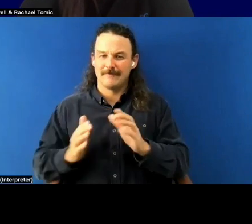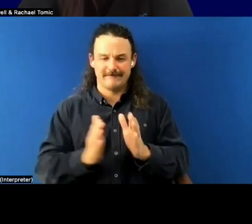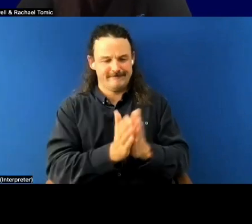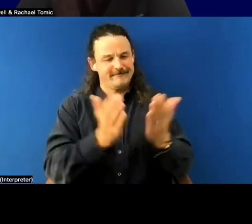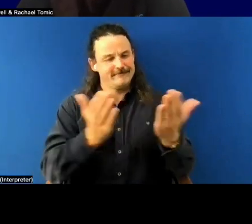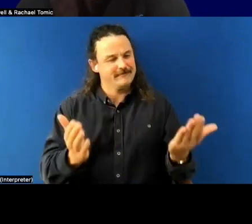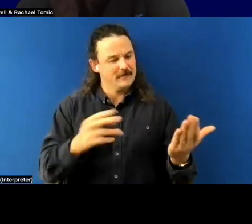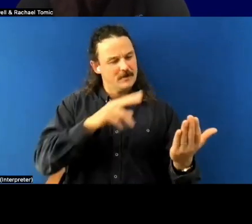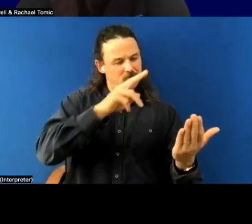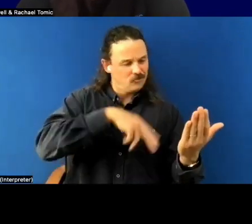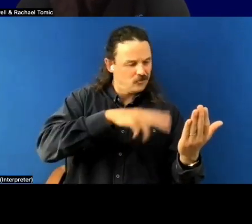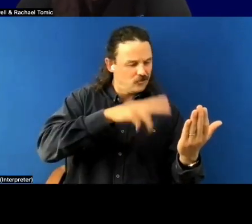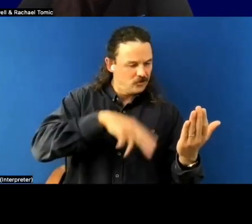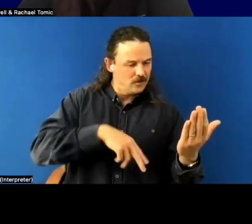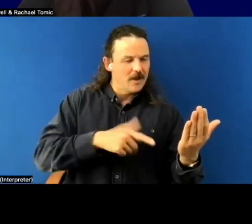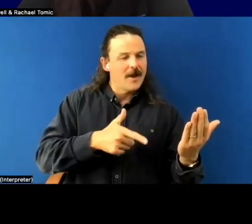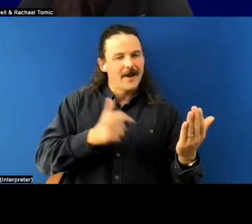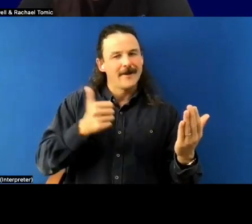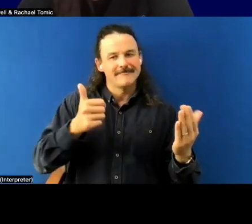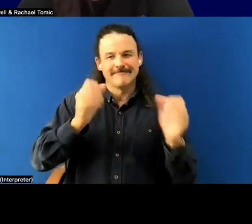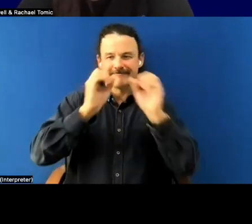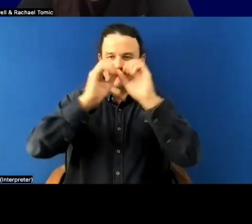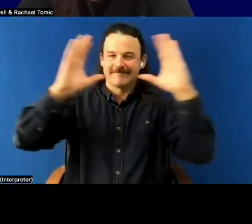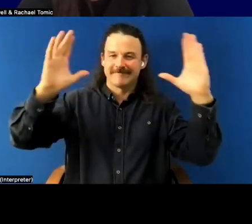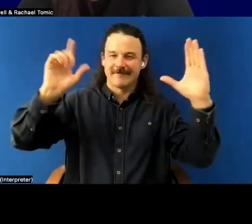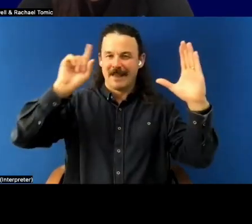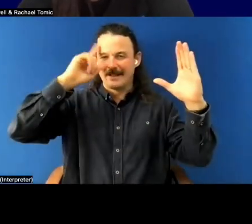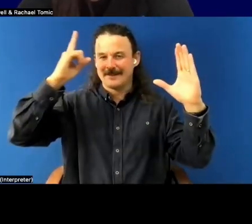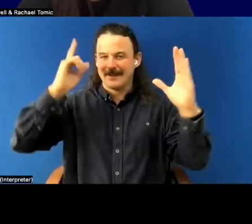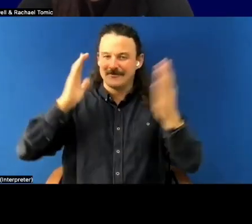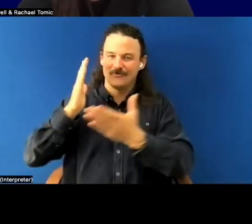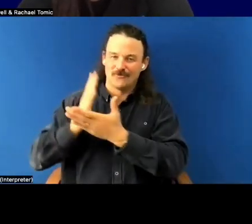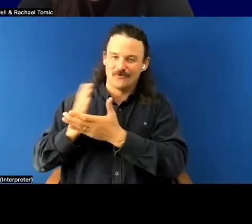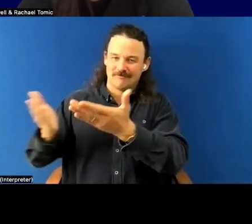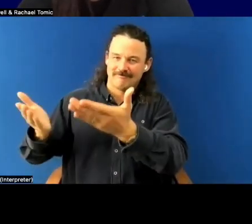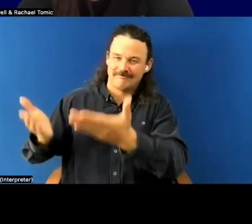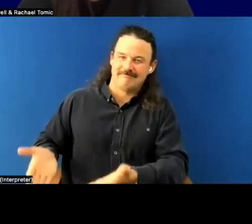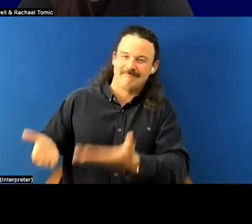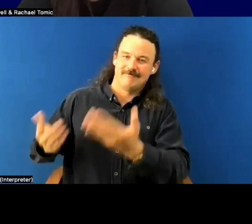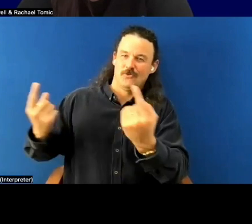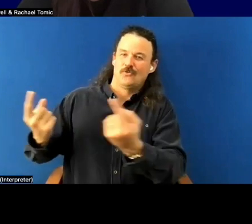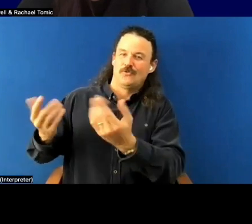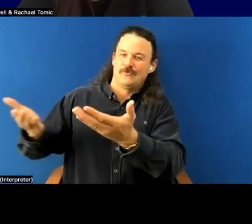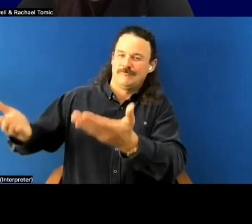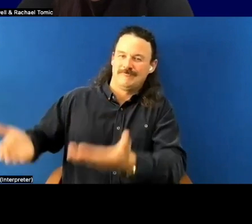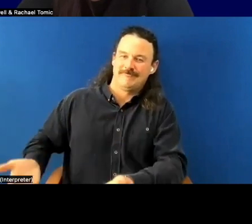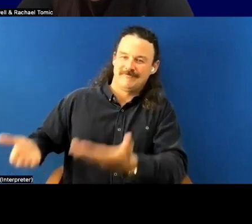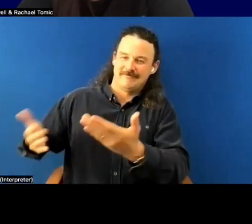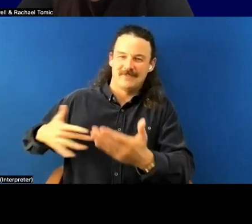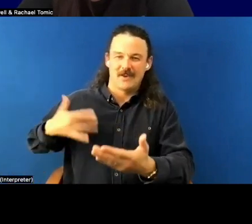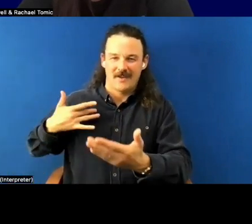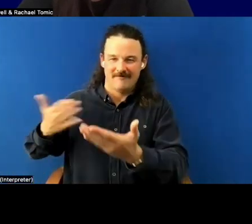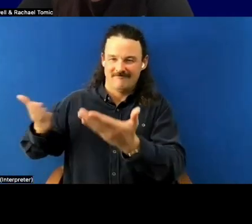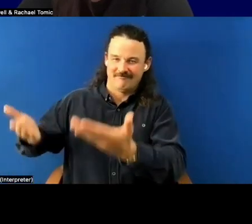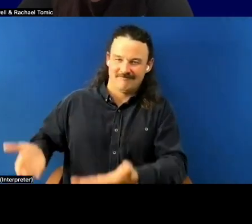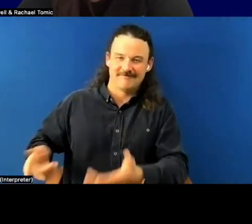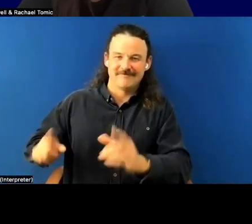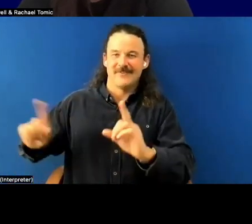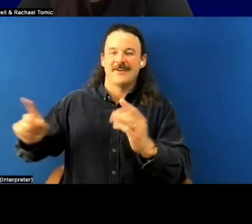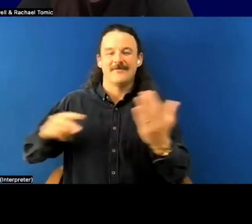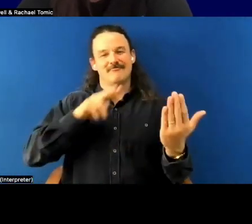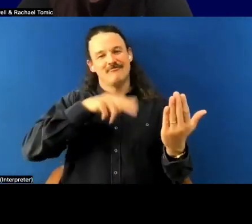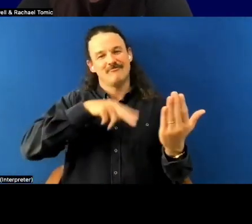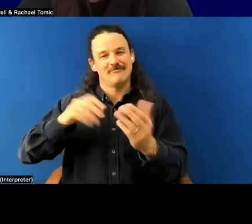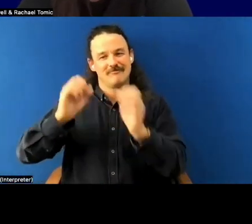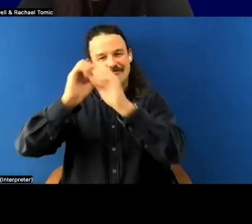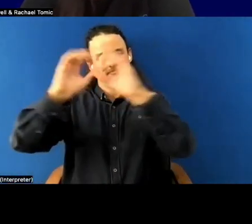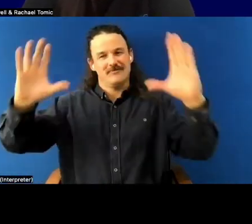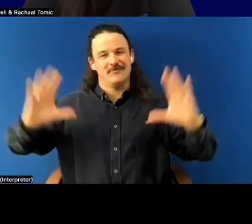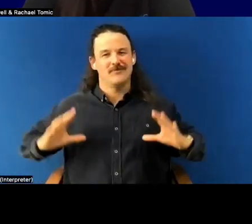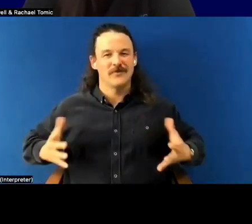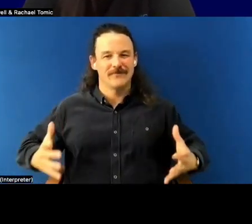of everything that goes on in her life and they can be brought up to speed really quickly.